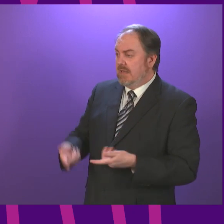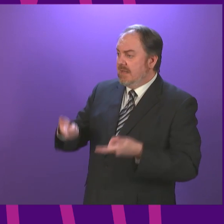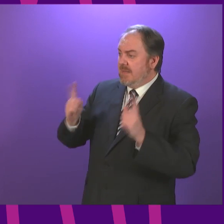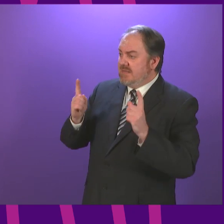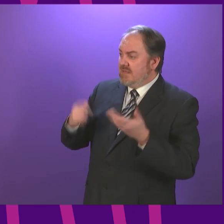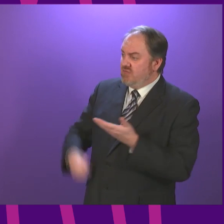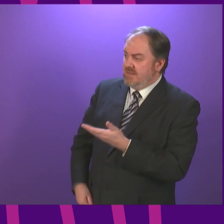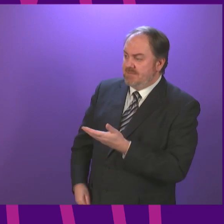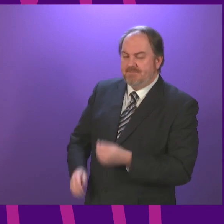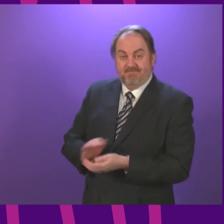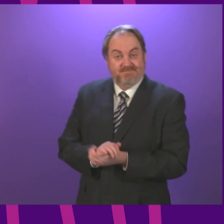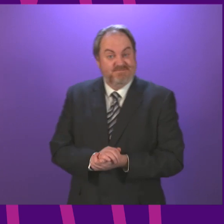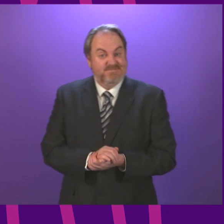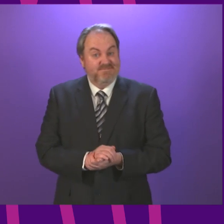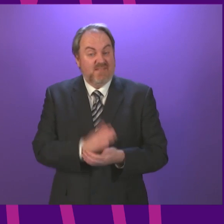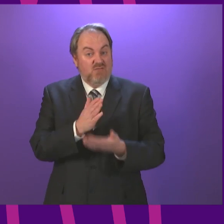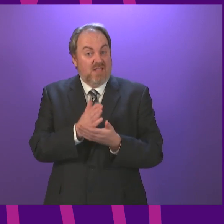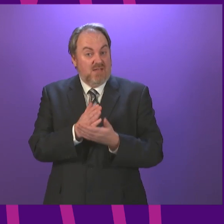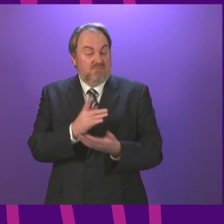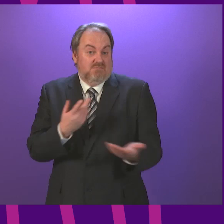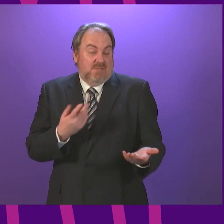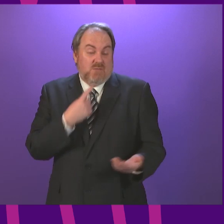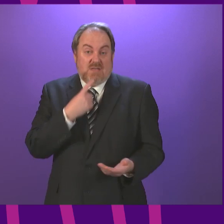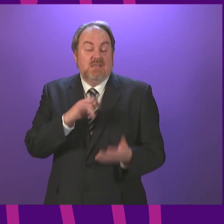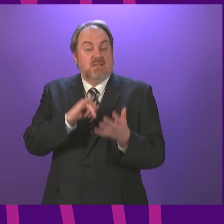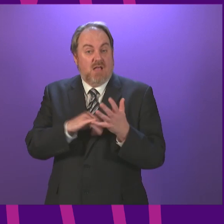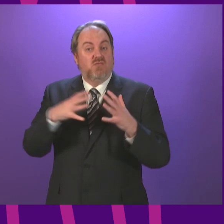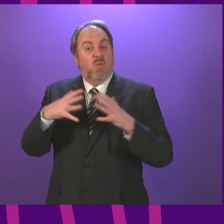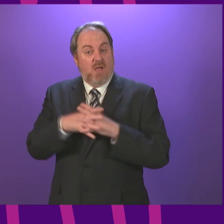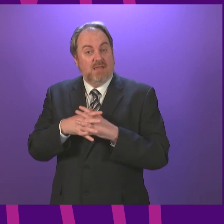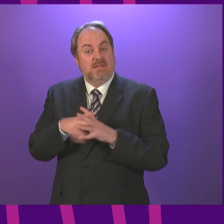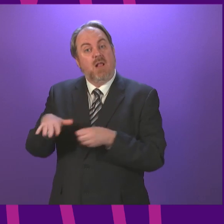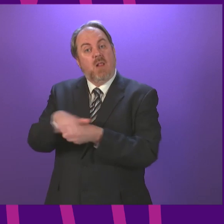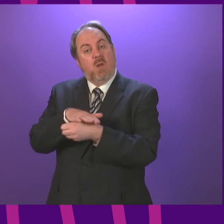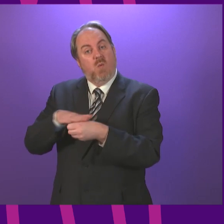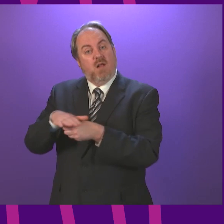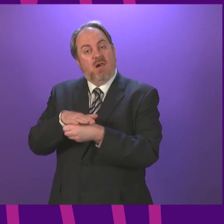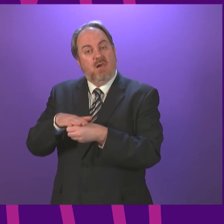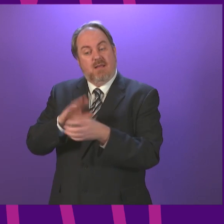First and foremost, I say that Sandra White, as the local constituency member of the Scottish